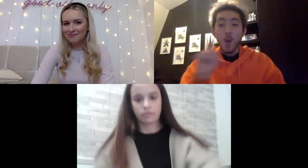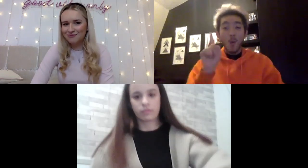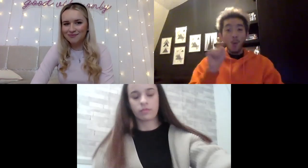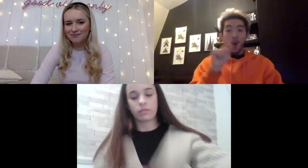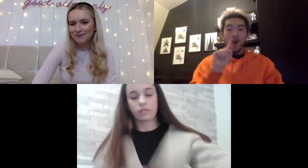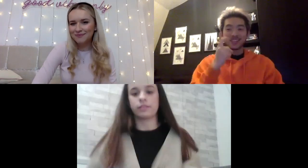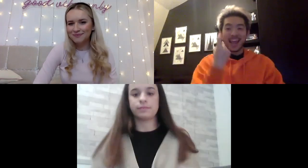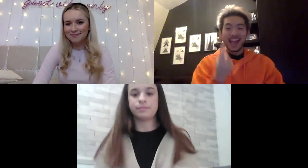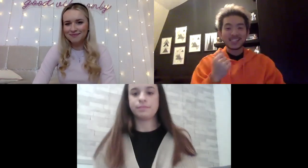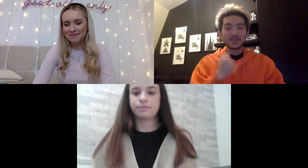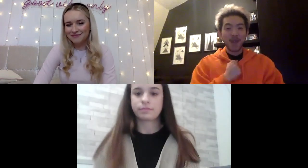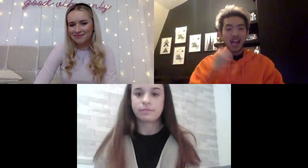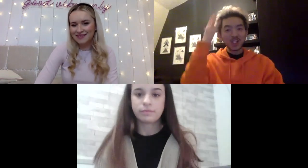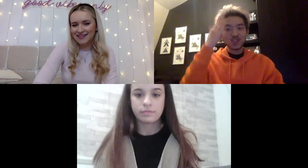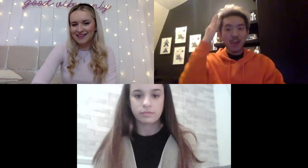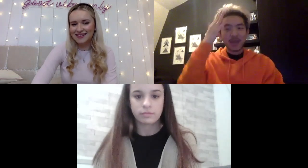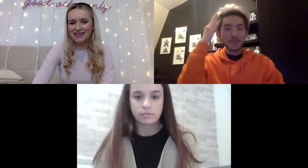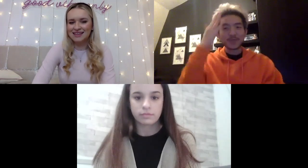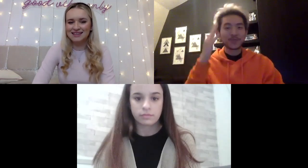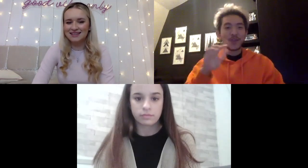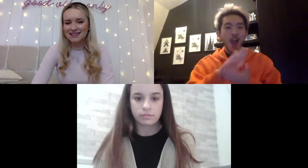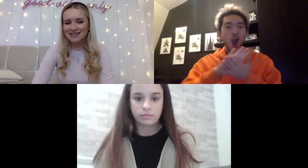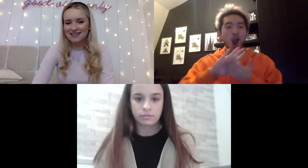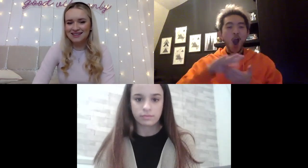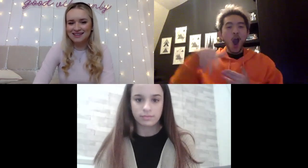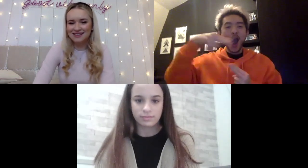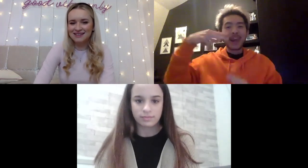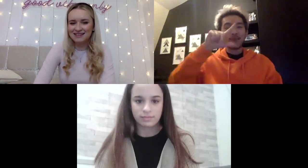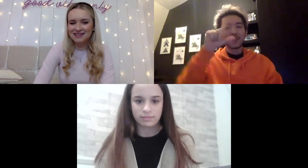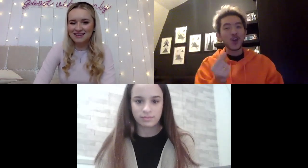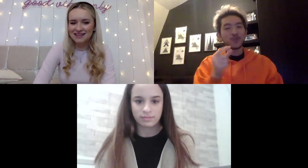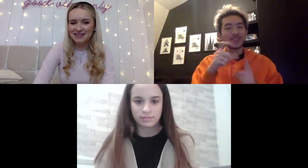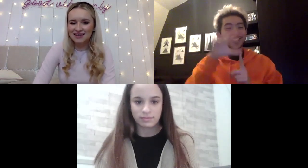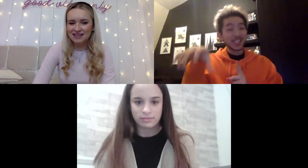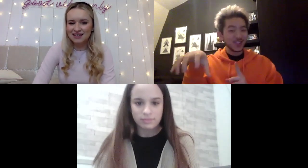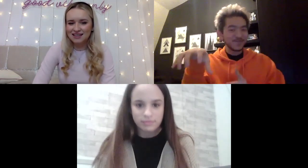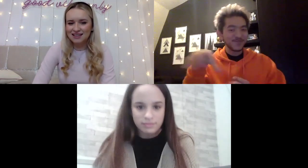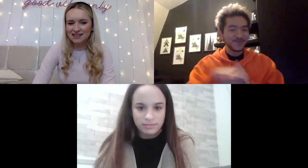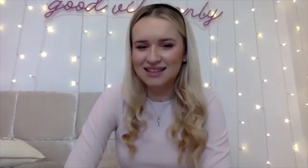B: What's my dream honeymoon destinations?